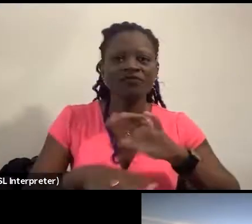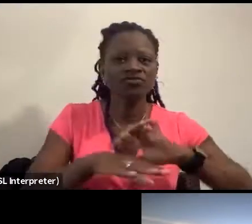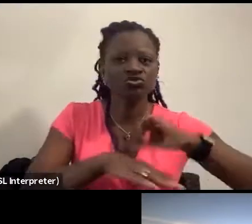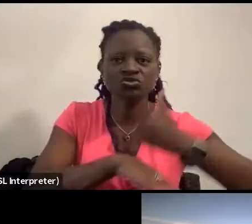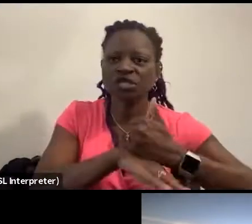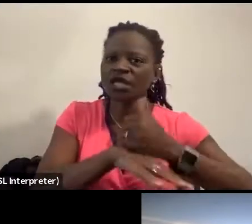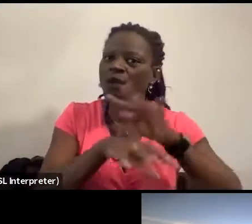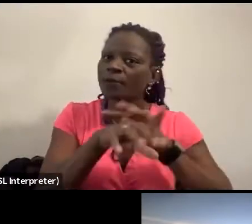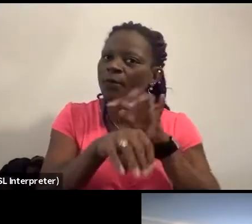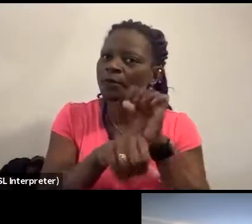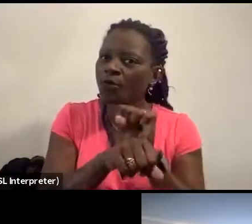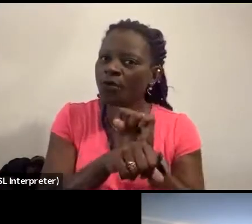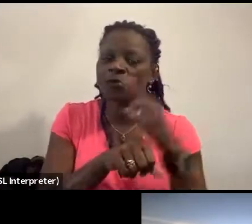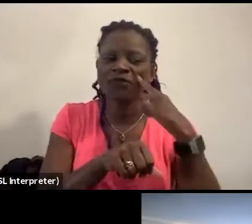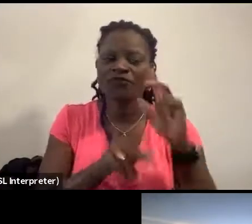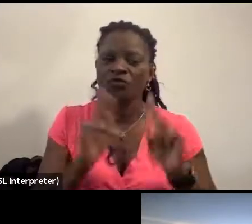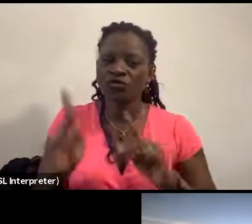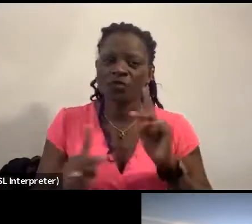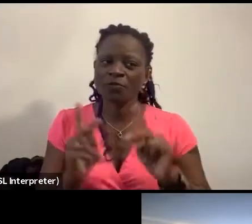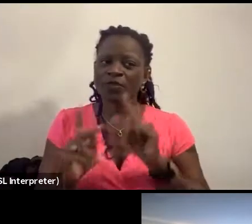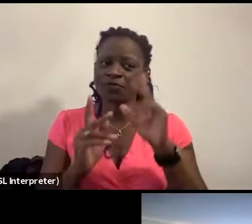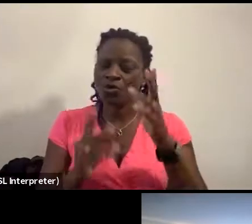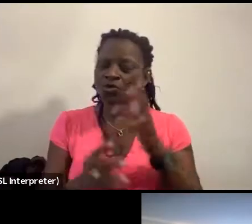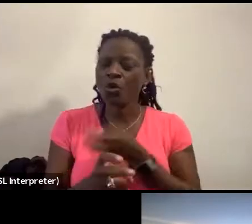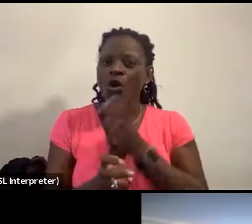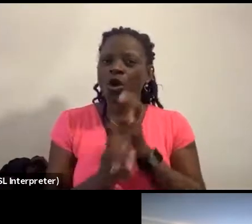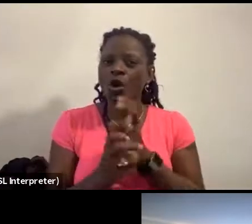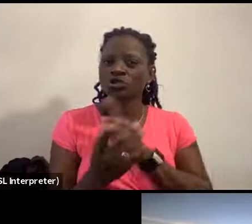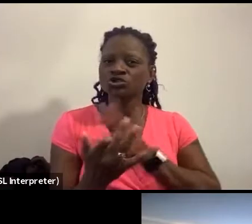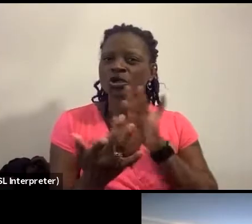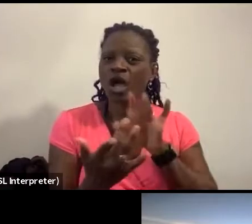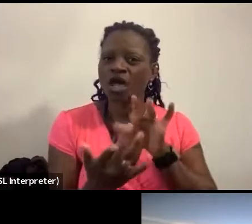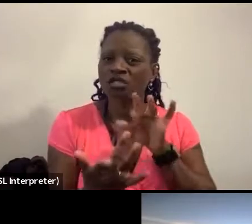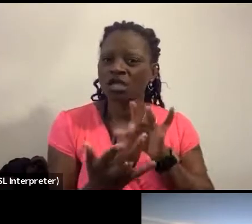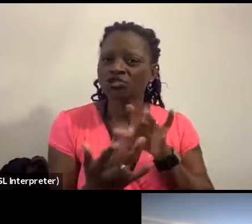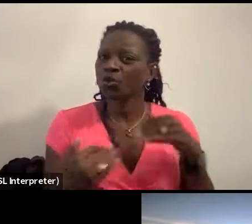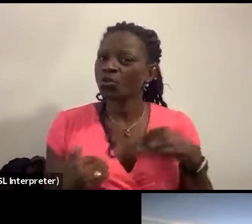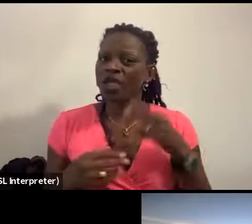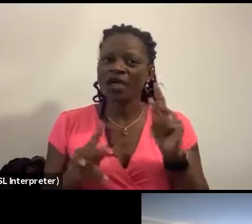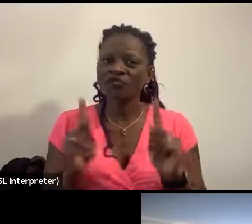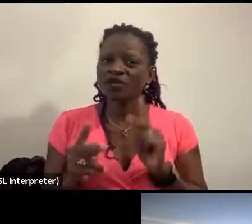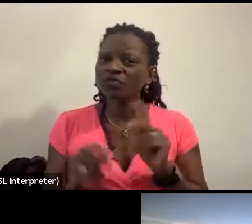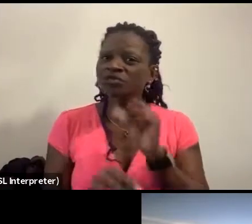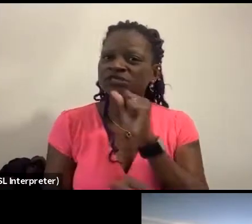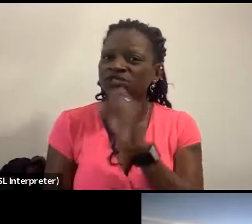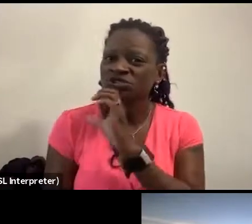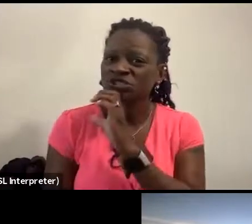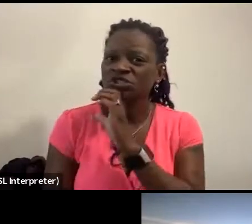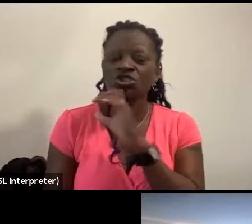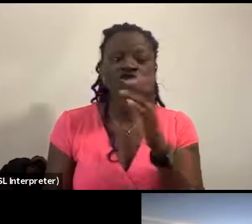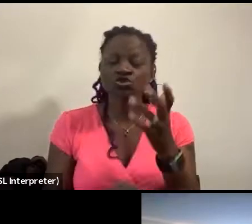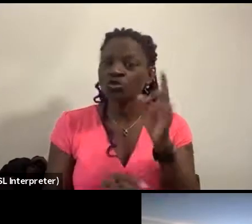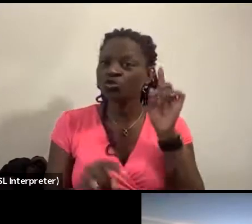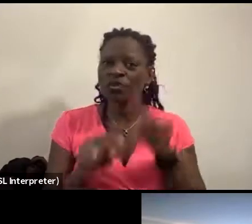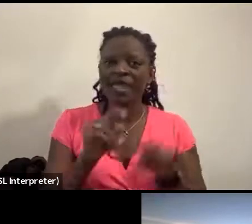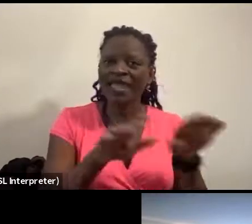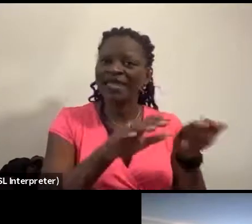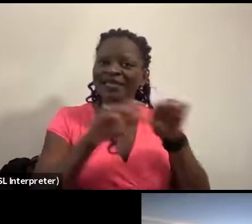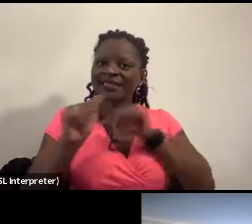our hardest to reach residents such as homebound seniors as well as residents in our communities that have been the most impacted by the virus.